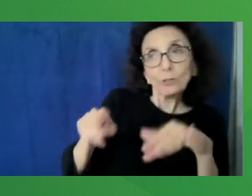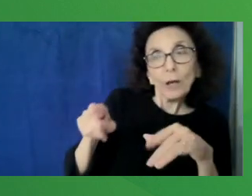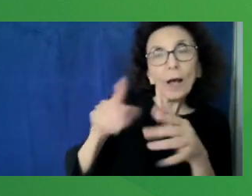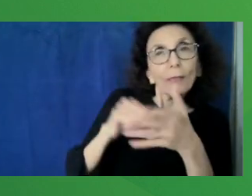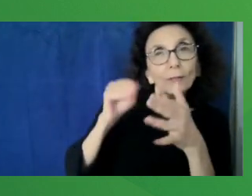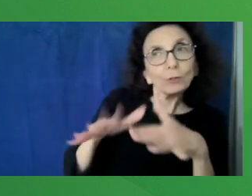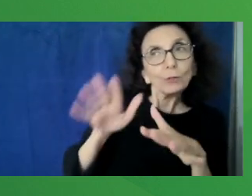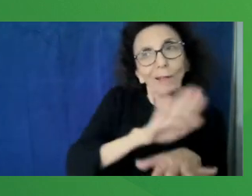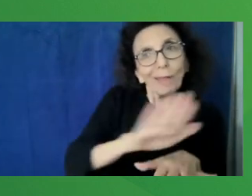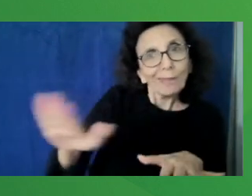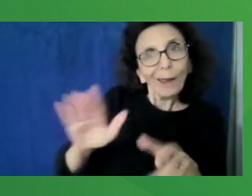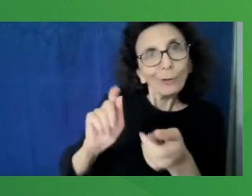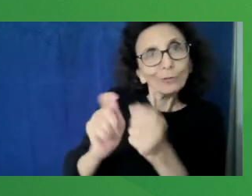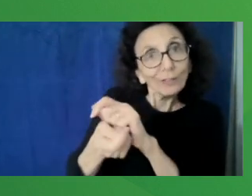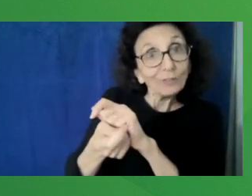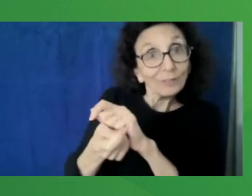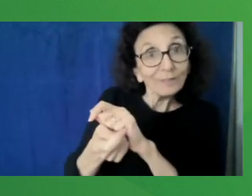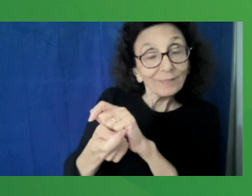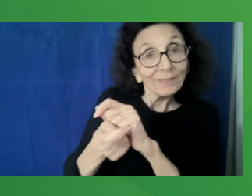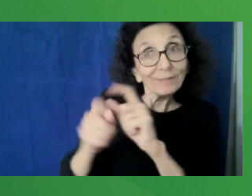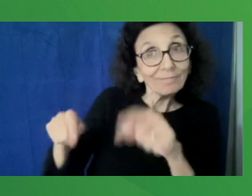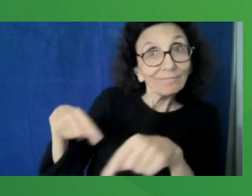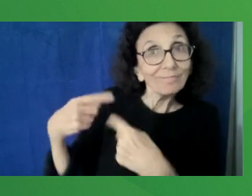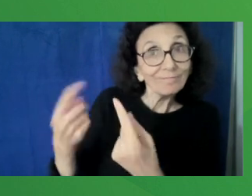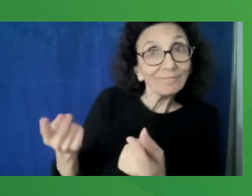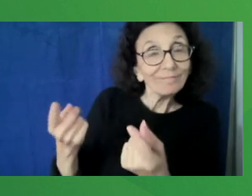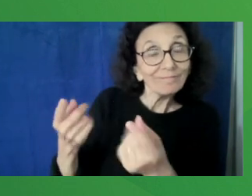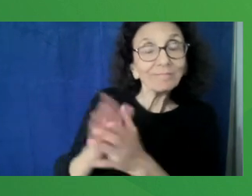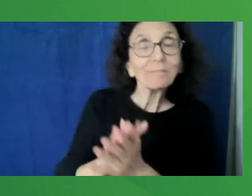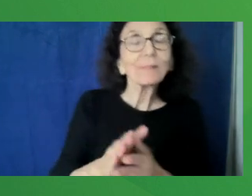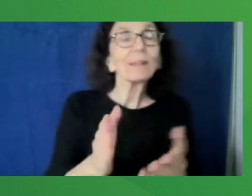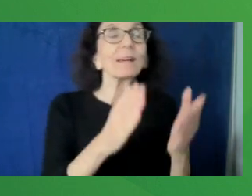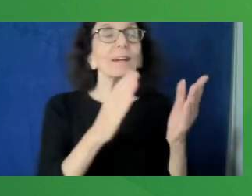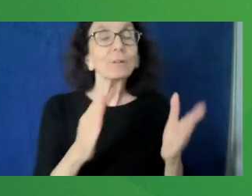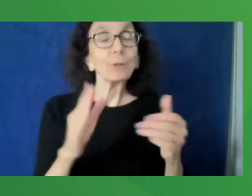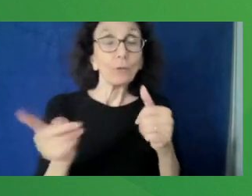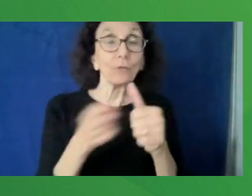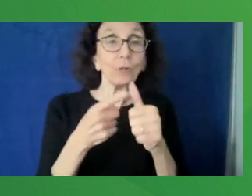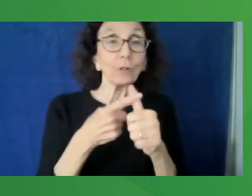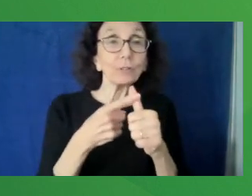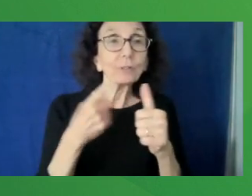saw as response to the guide. So, first, we're gonna talk a little bit about what